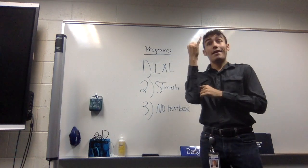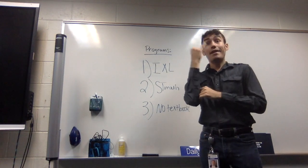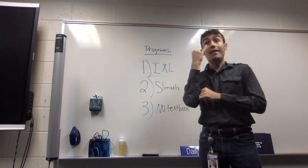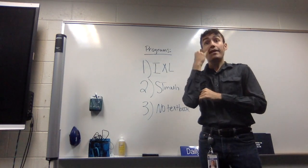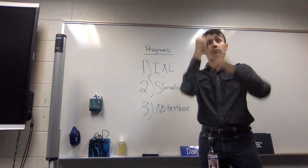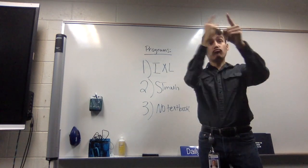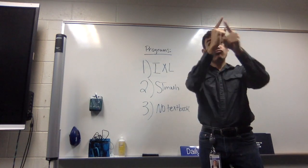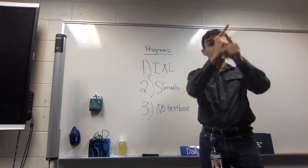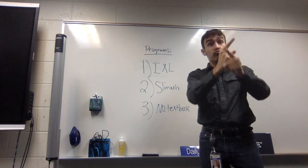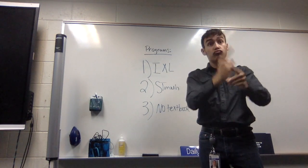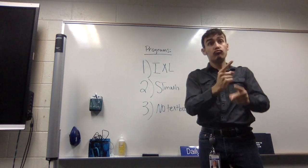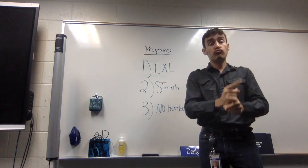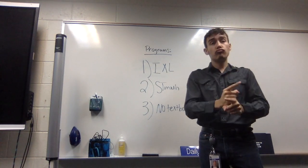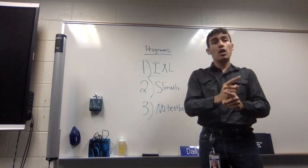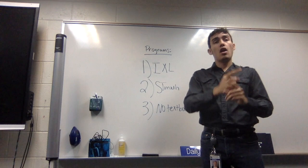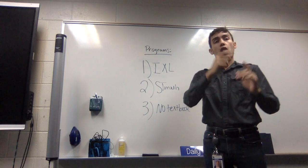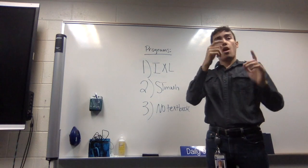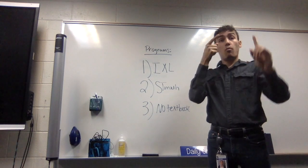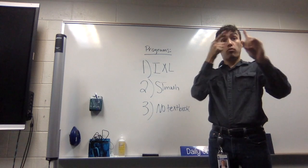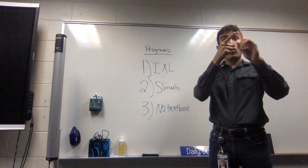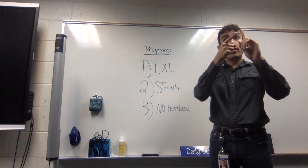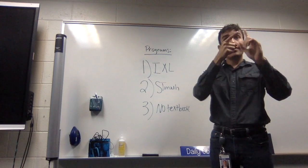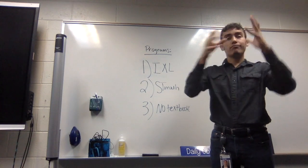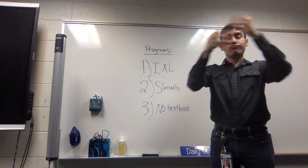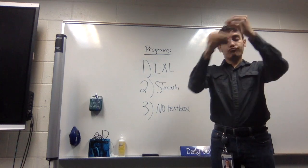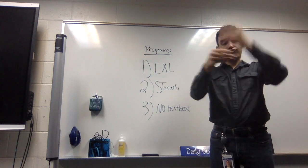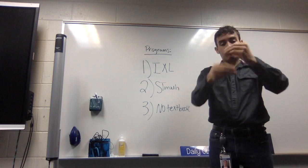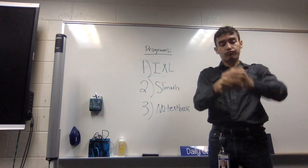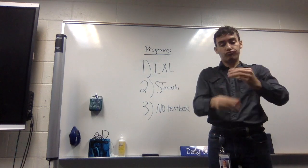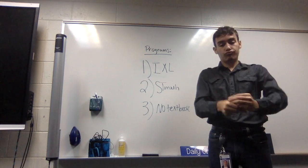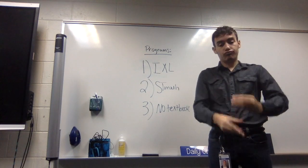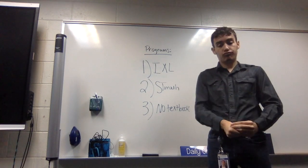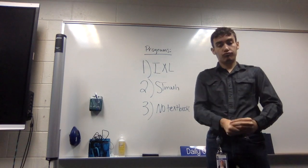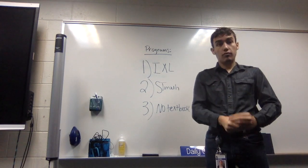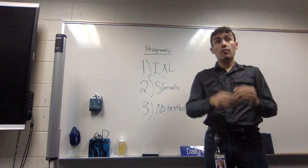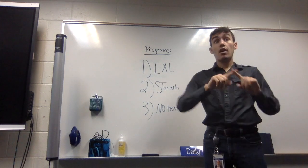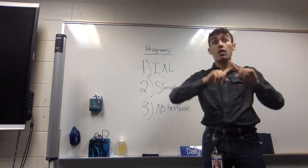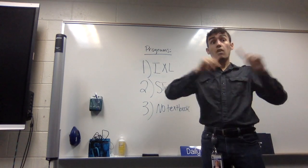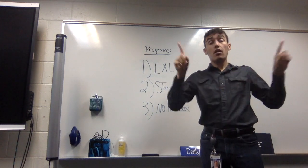the questions. If the students are right again, and again, and again, it will add up a bunch